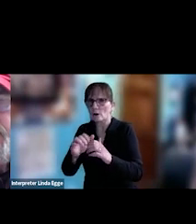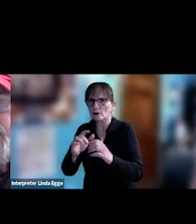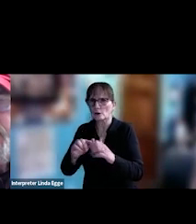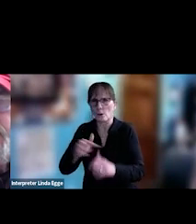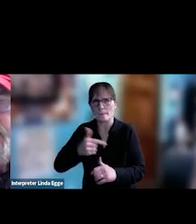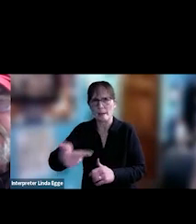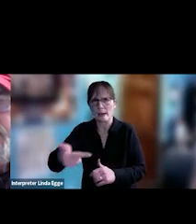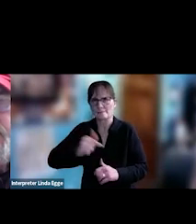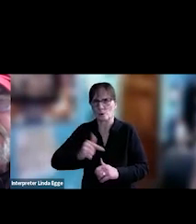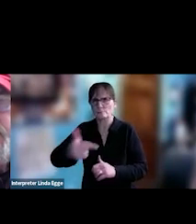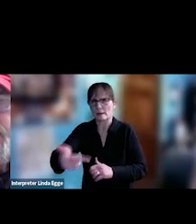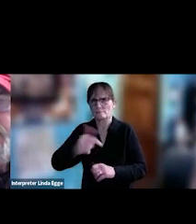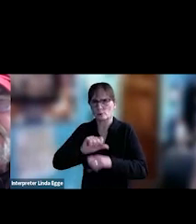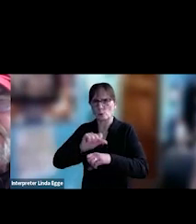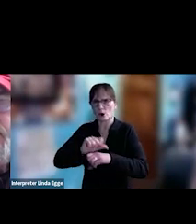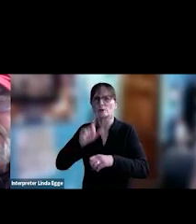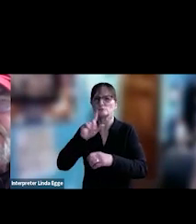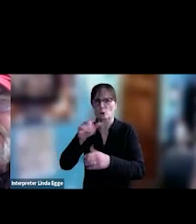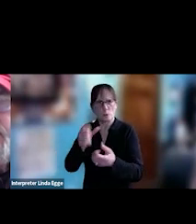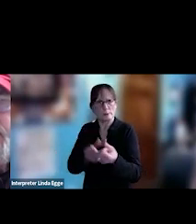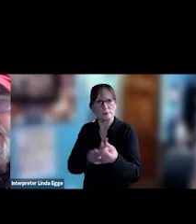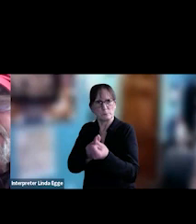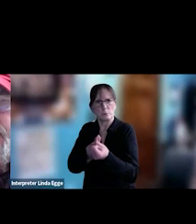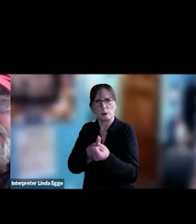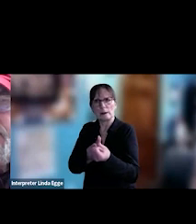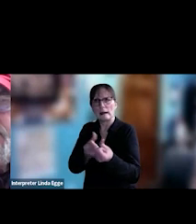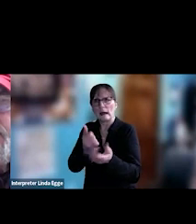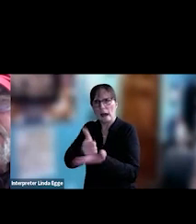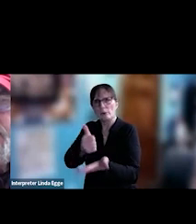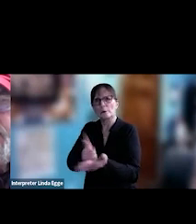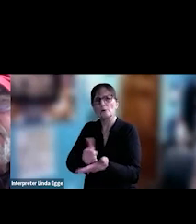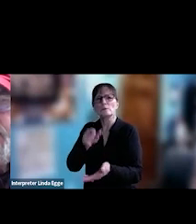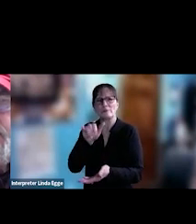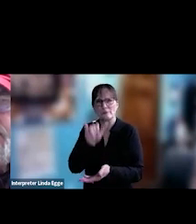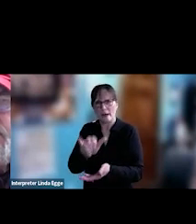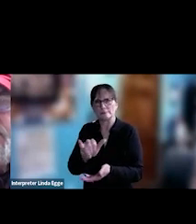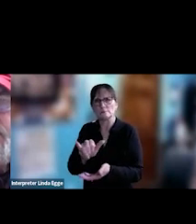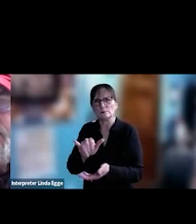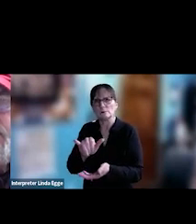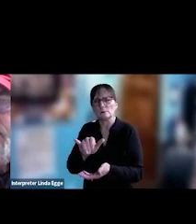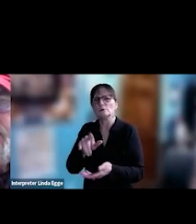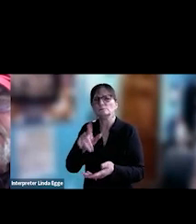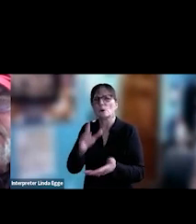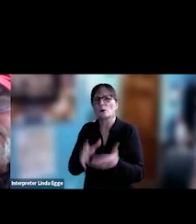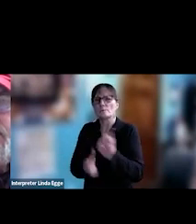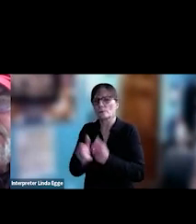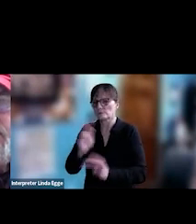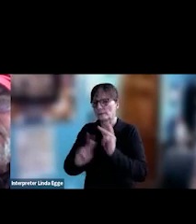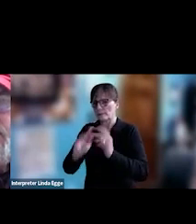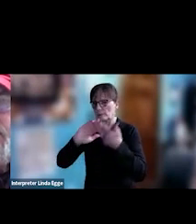we assist individuals with that. Most people in the community like to see us say